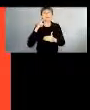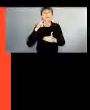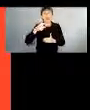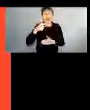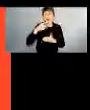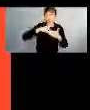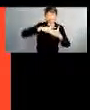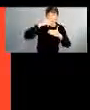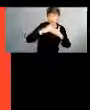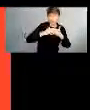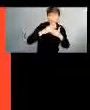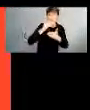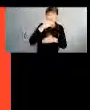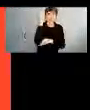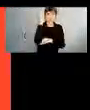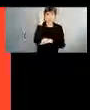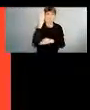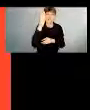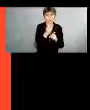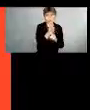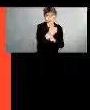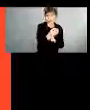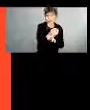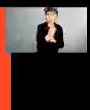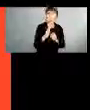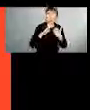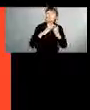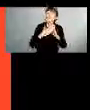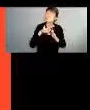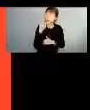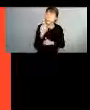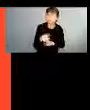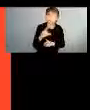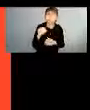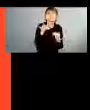your community connection questions are: Describe who you will connect with through